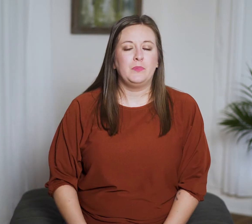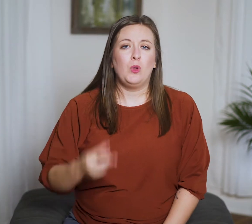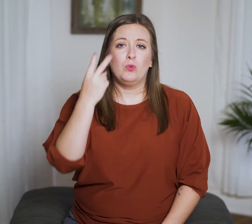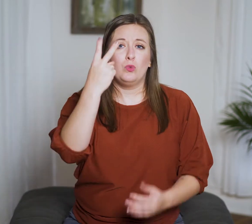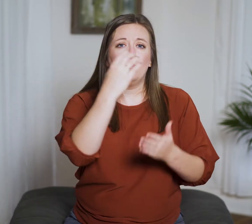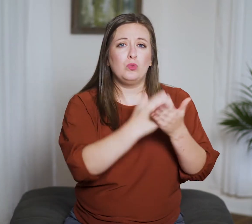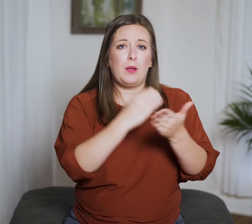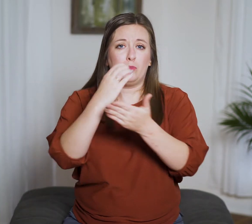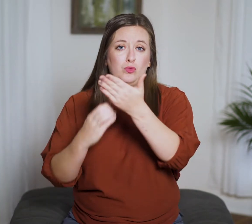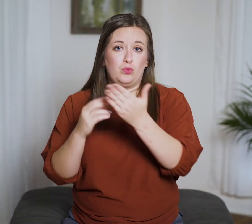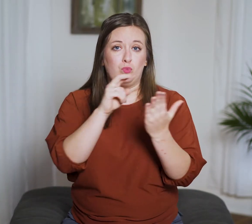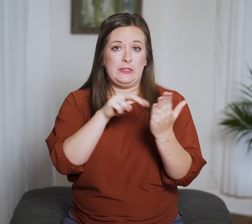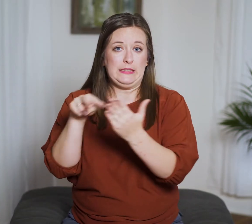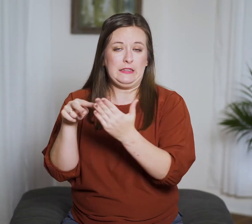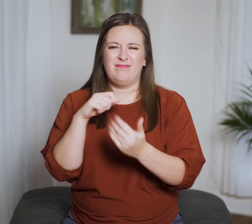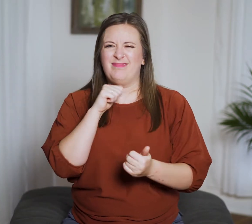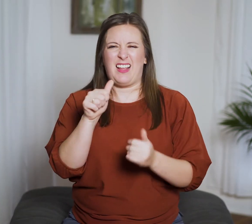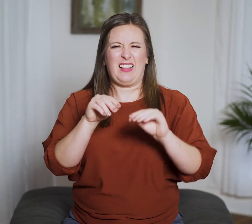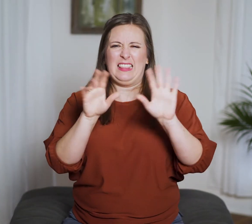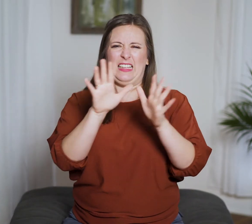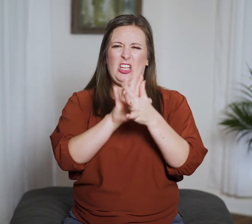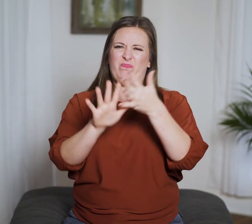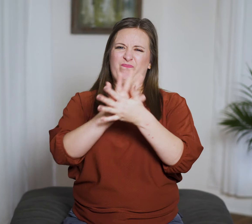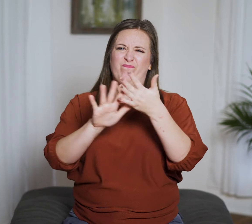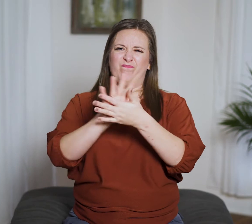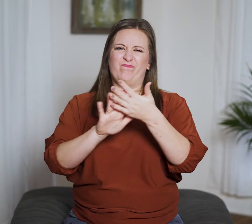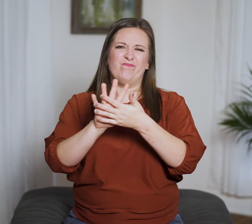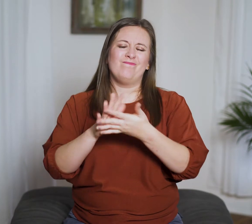these two chapters we read today aren’t clear on that.